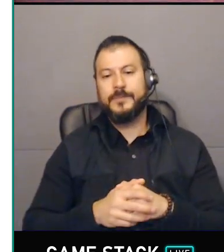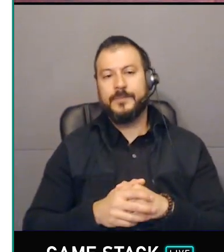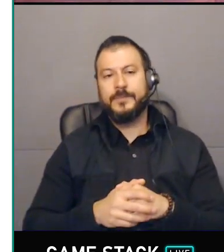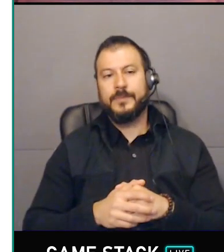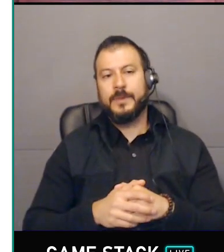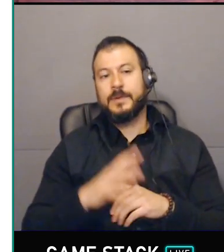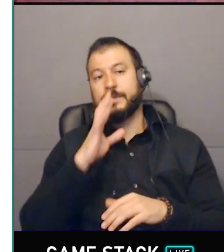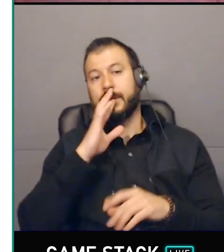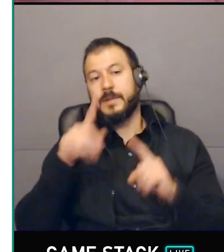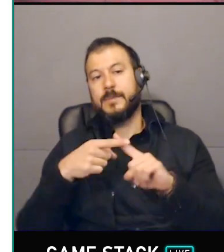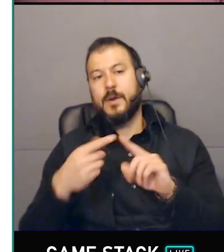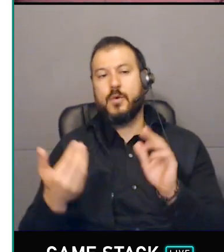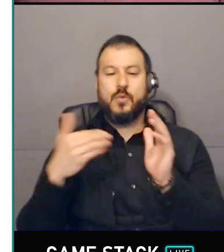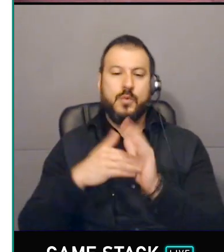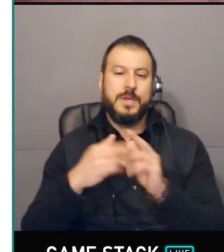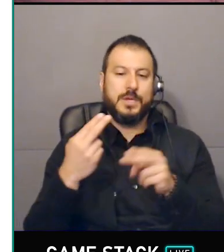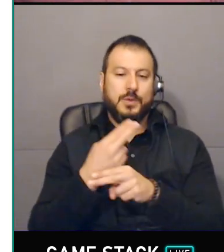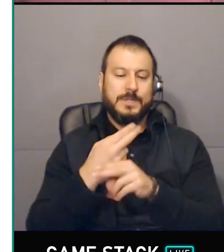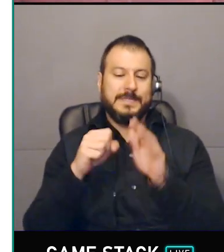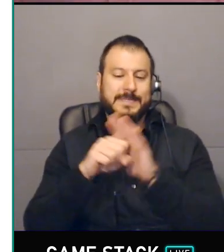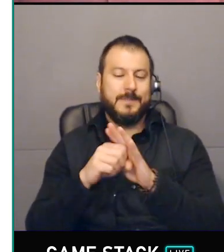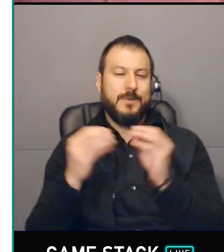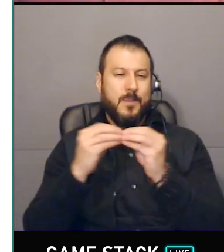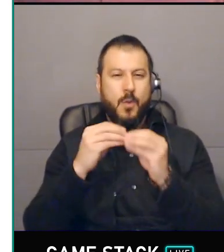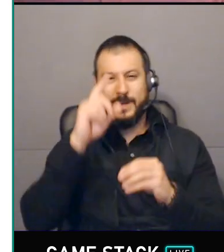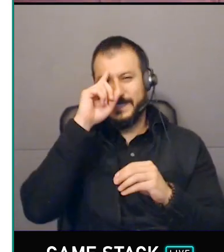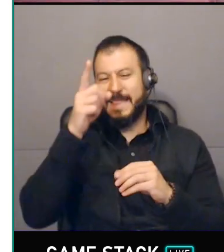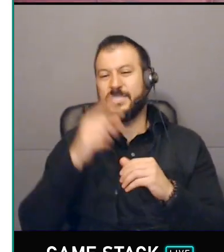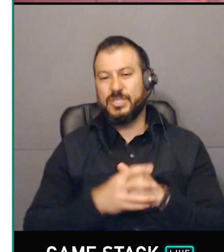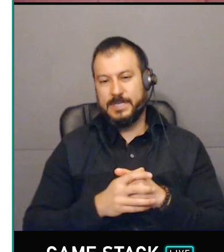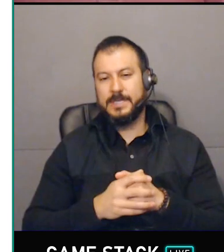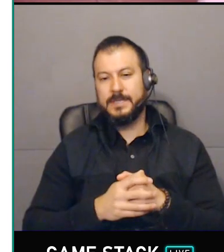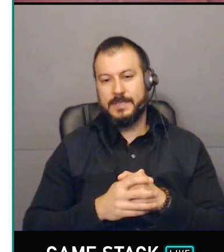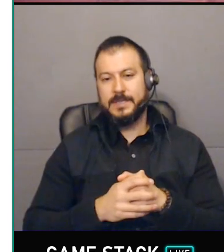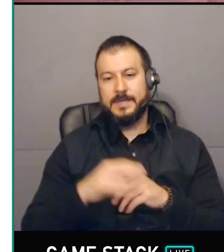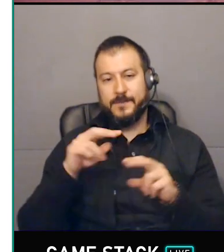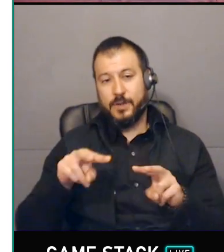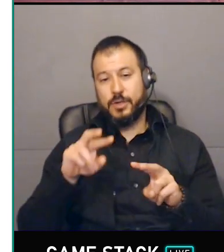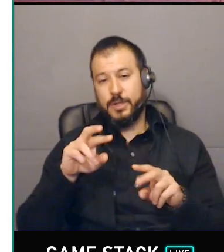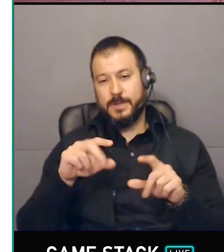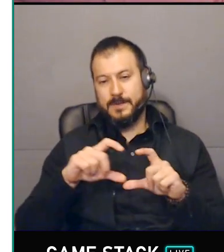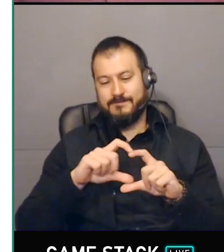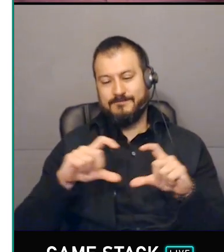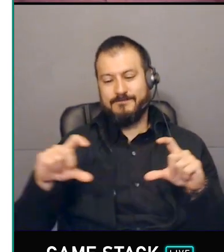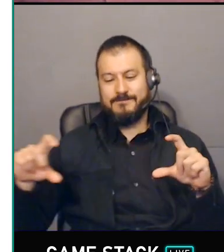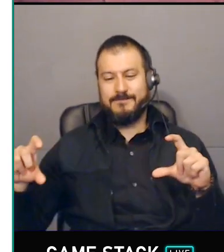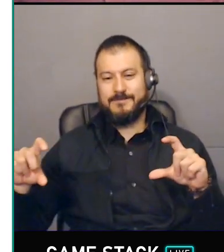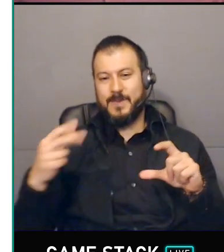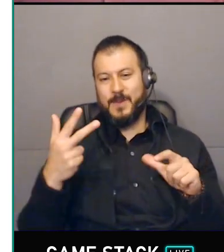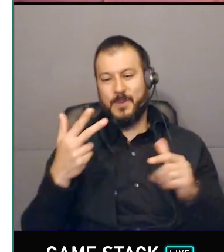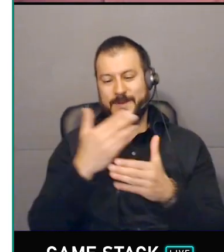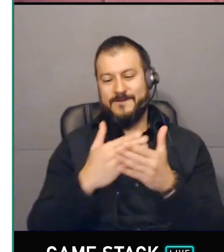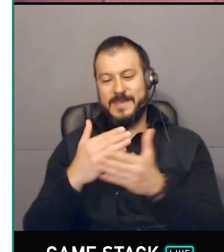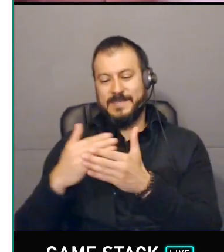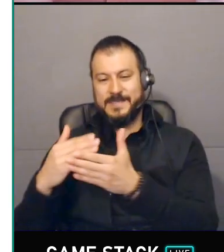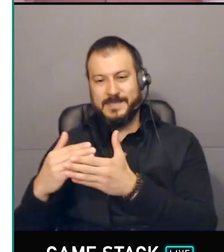let's talk about reusing samples more intelligently. So if we look at the ReSTIR pipeline here, sort of split into three phases,